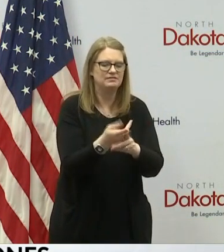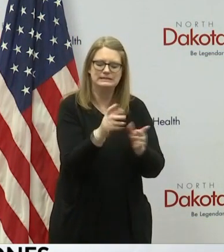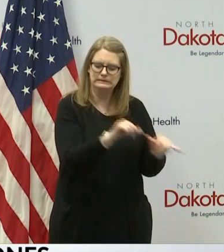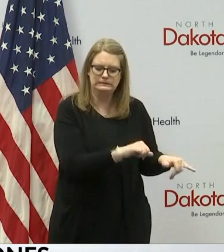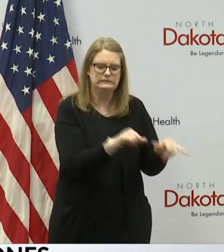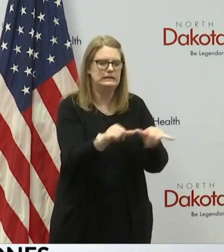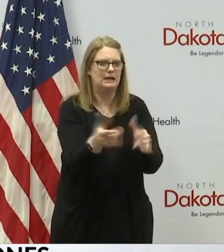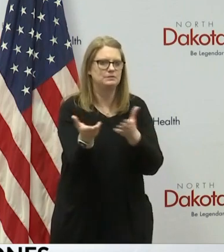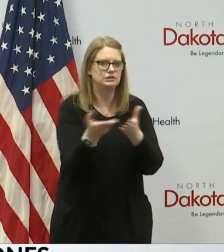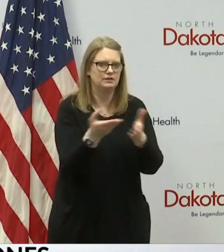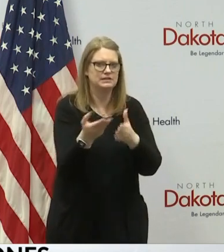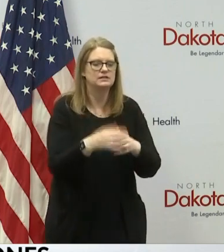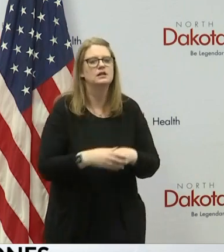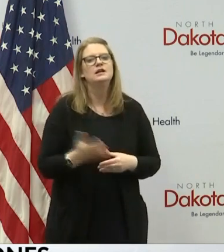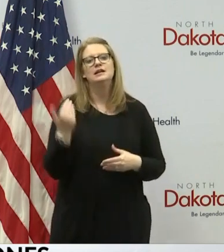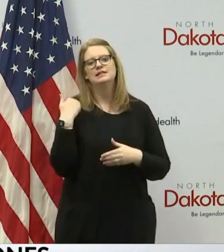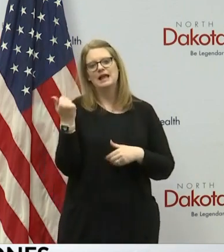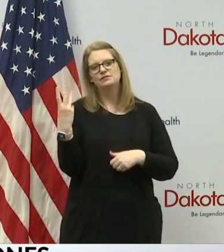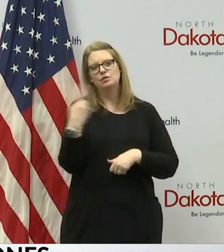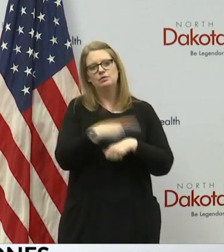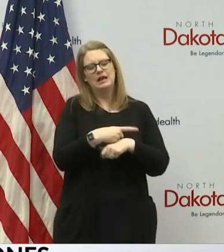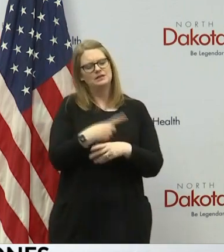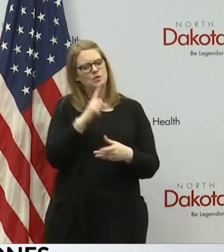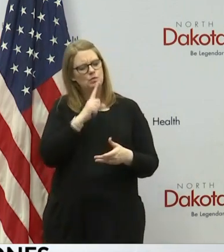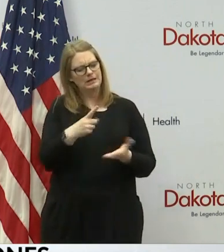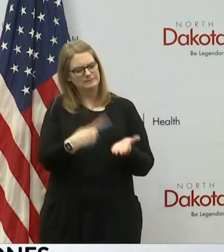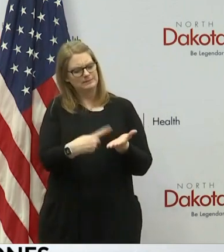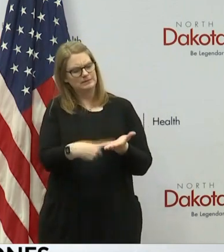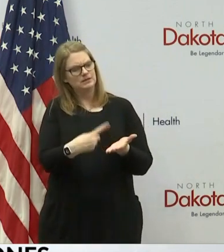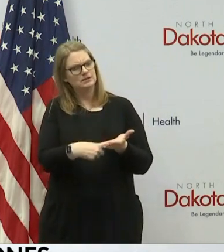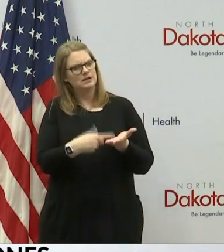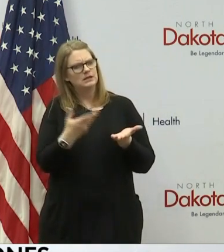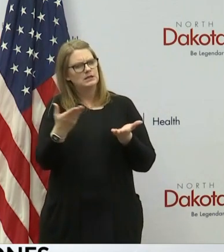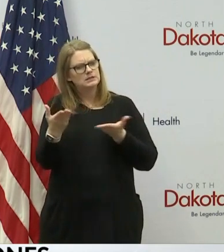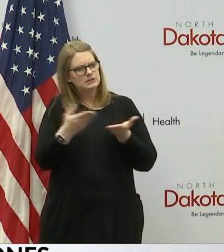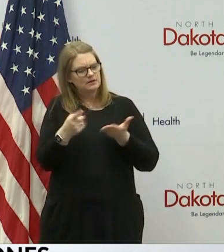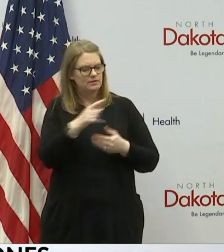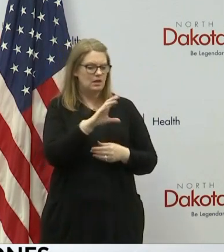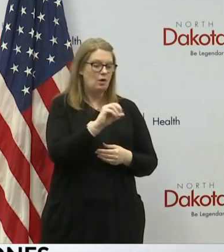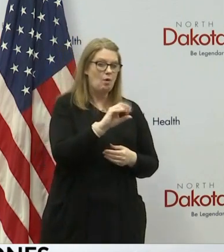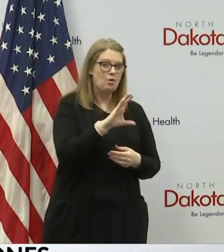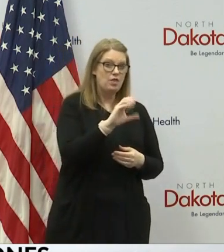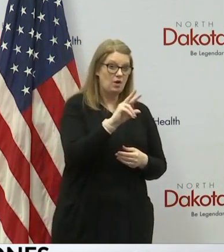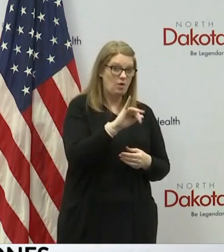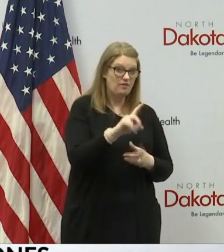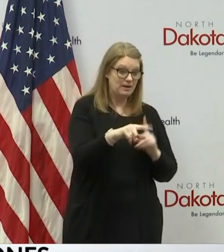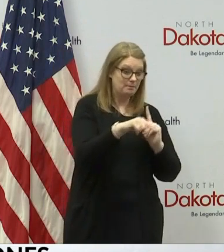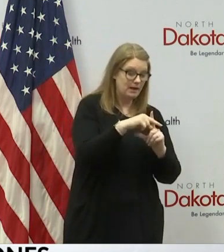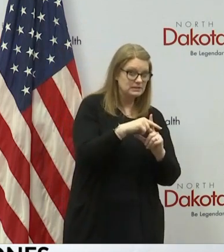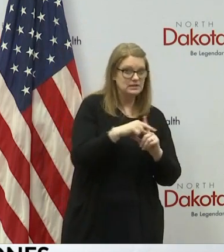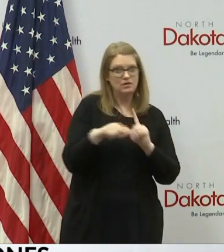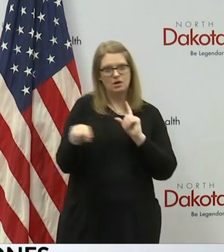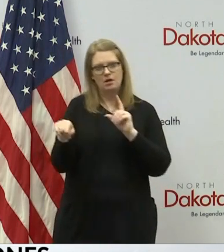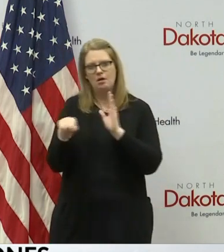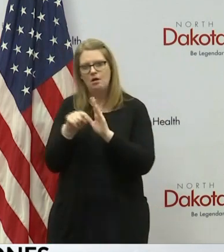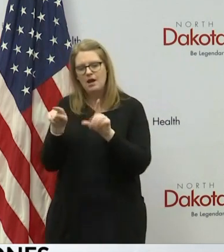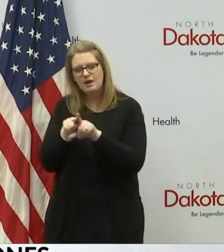THEM WHEN THEY GO TO THAT NEXT SET OF CARE. I WANT TO THINK EVERYONE OVER THE LAST COUPLE OF DAYS WE HAVE HAD SPIRITED DISCUSSIONS ABOUT